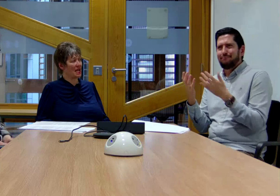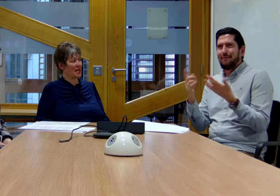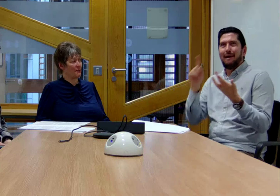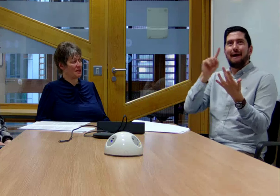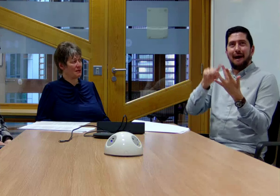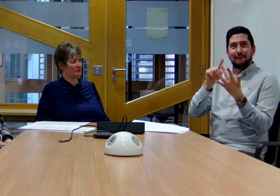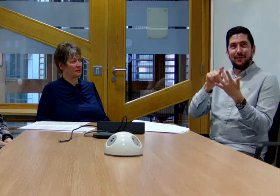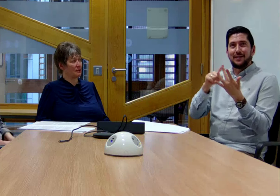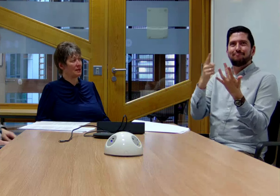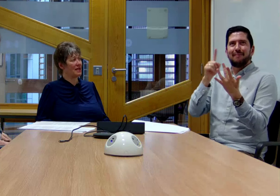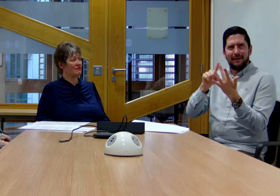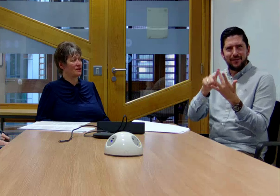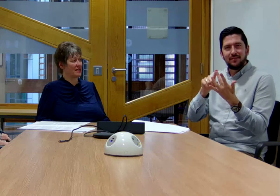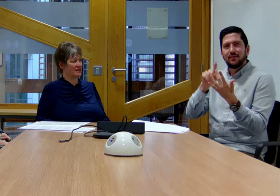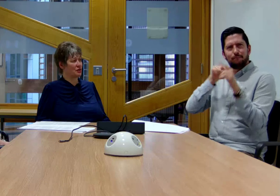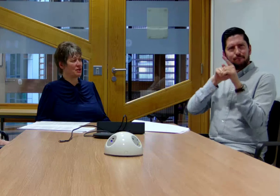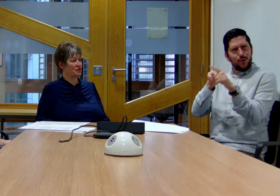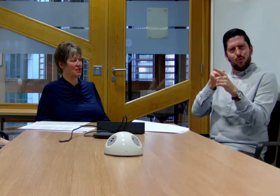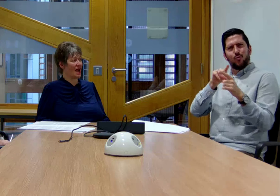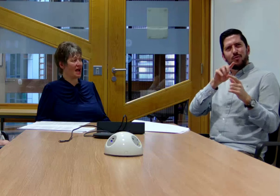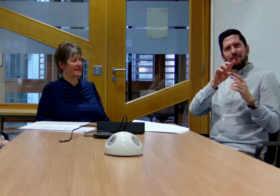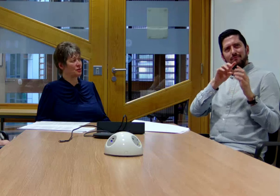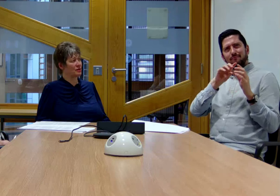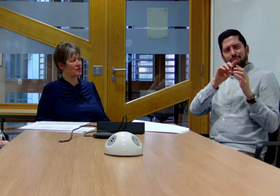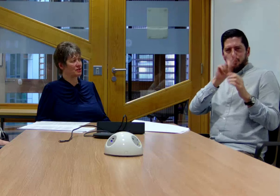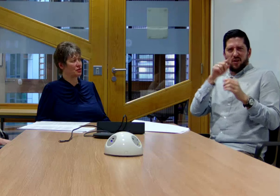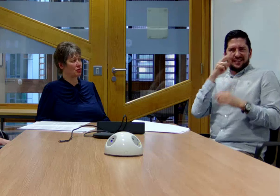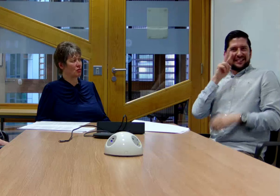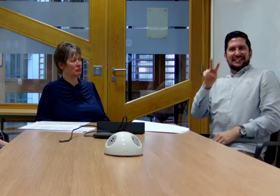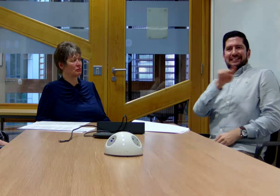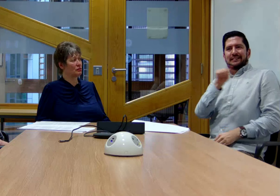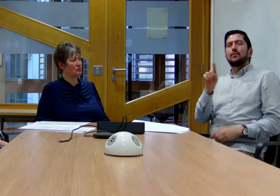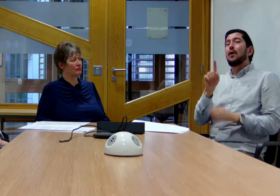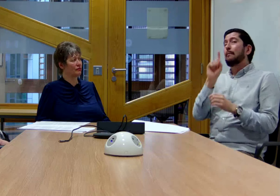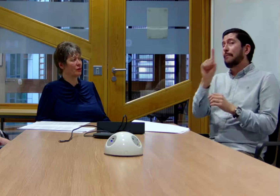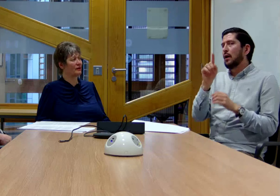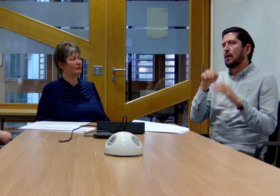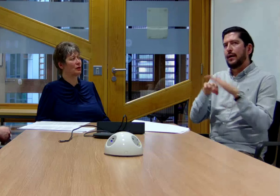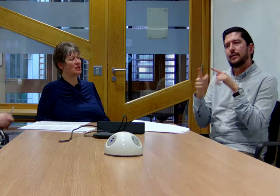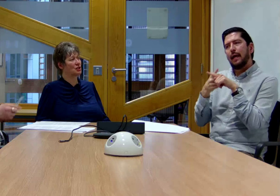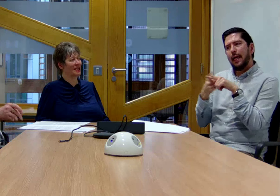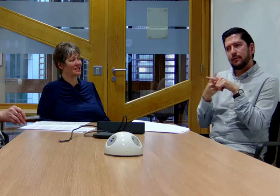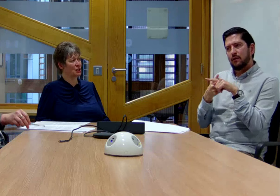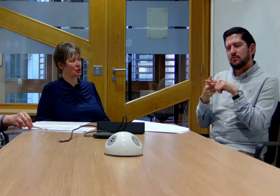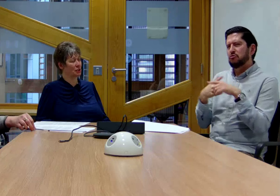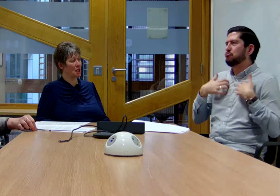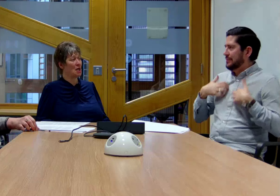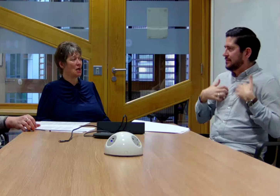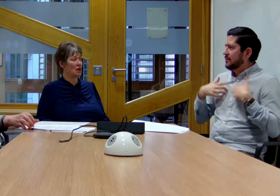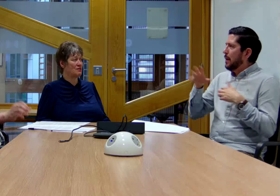Aberdeen AB and Inverness is just i , so there is a strong following for initialisation.